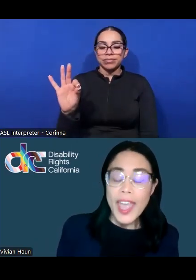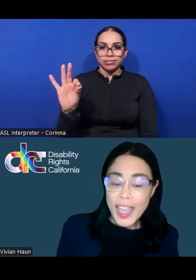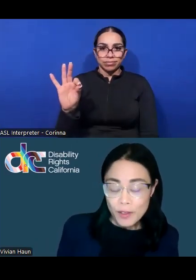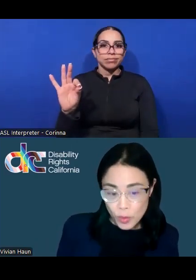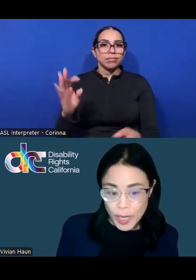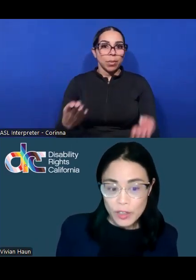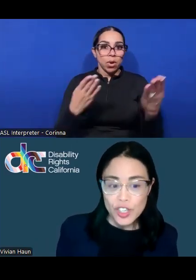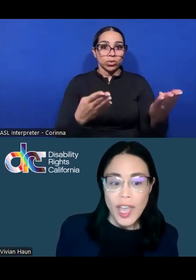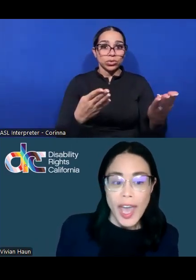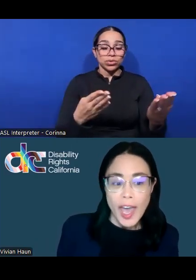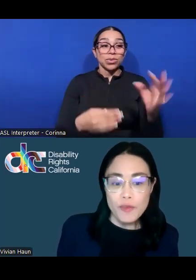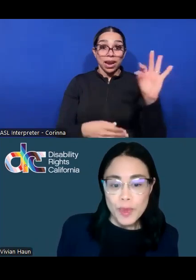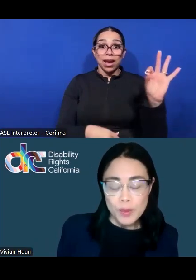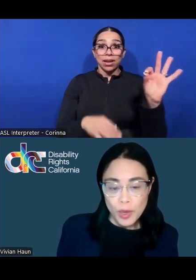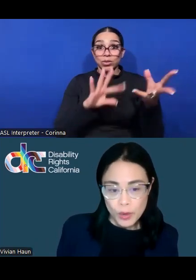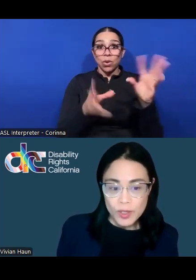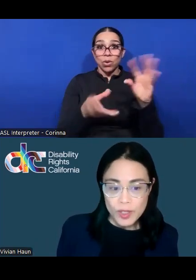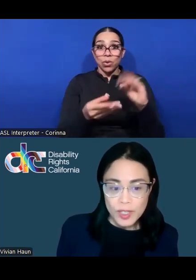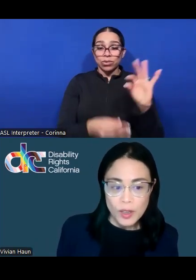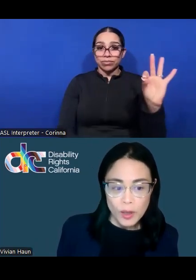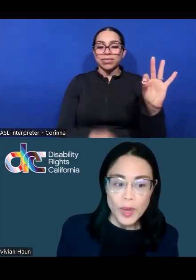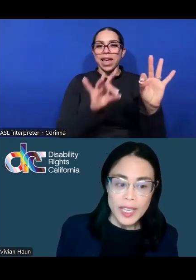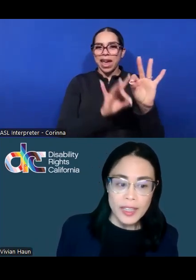eight of which have been posted already,